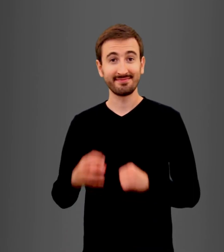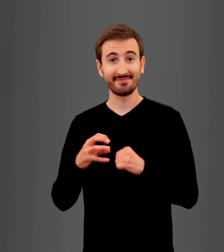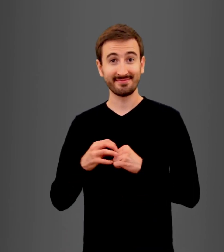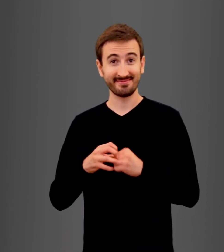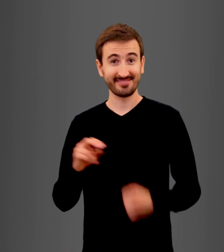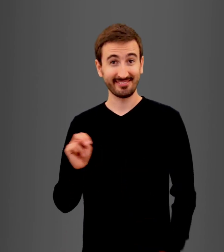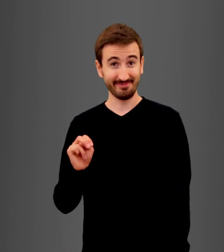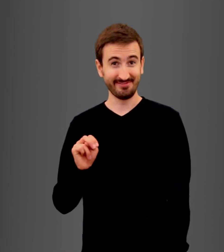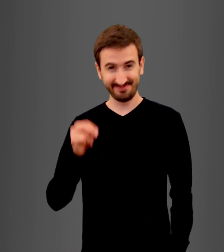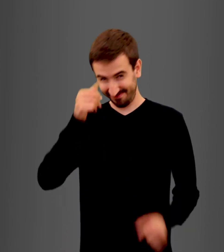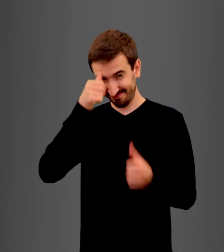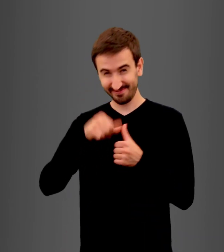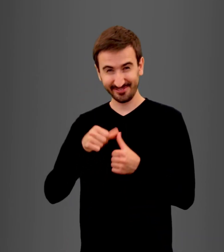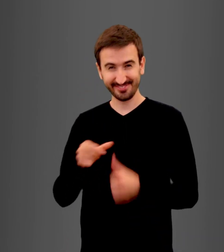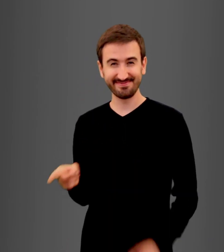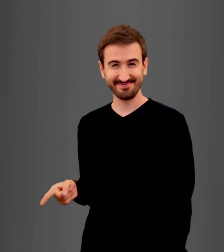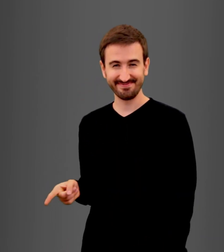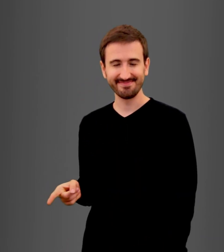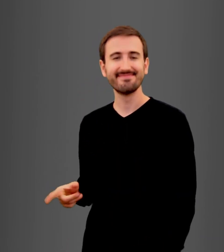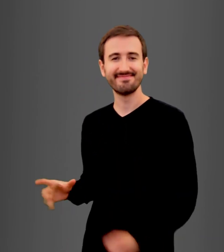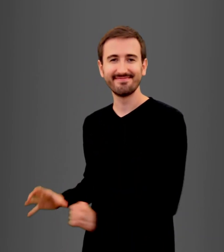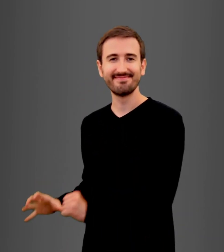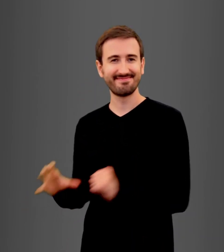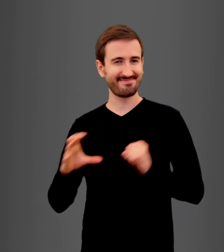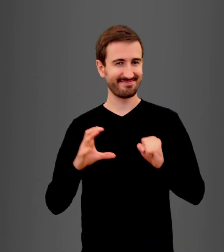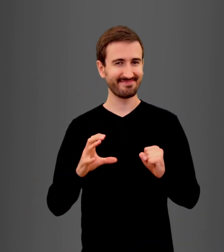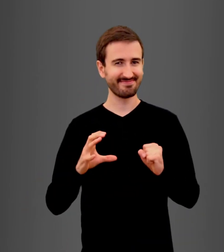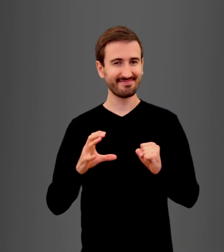Let us return to the nitrogen-vacancy center previously discussed.